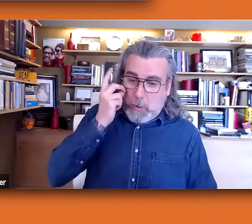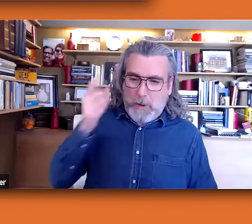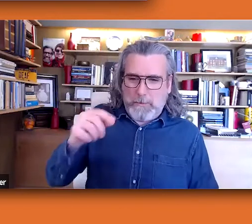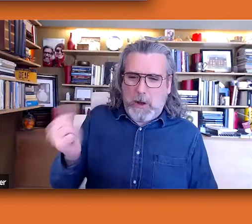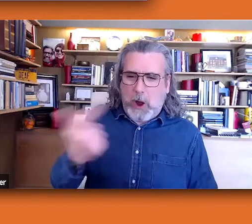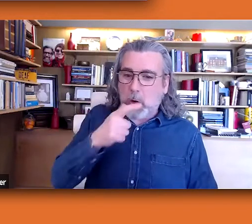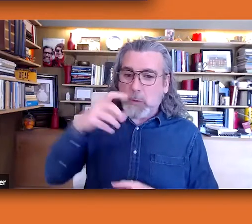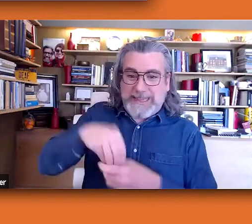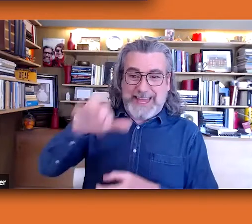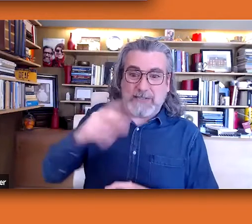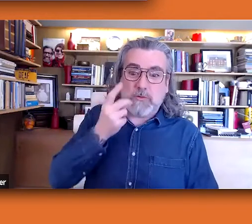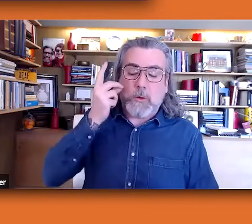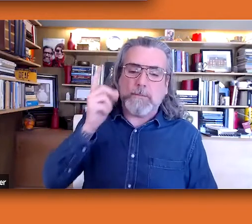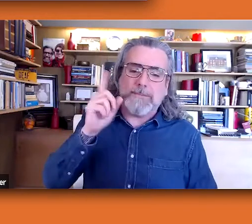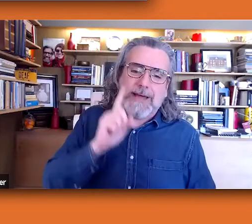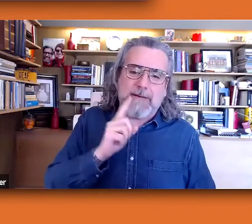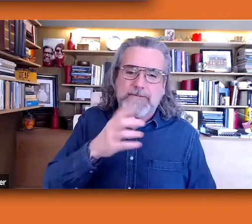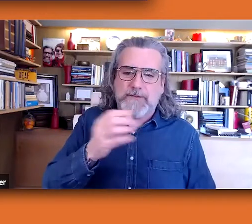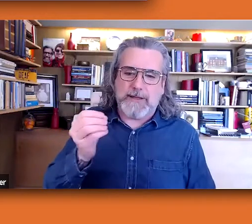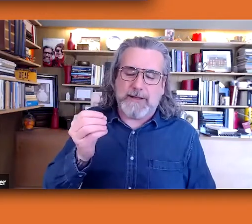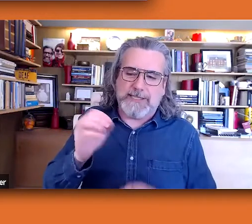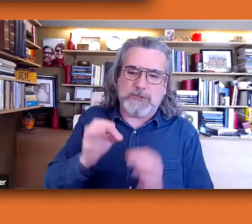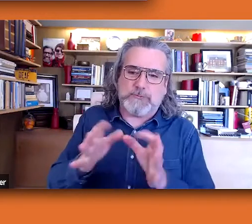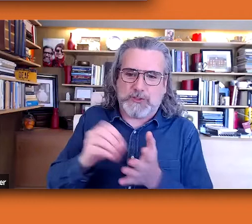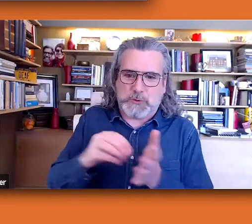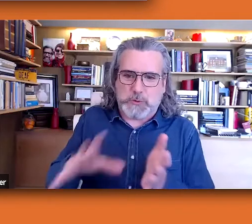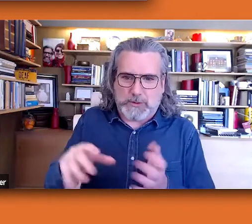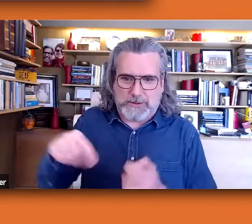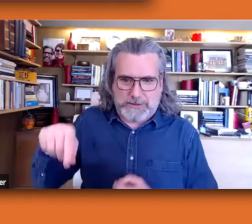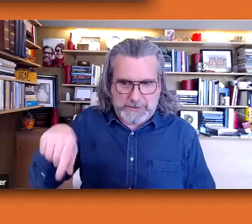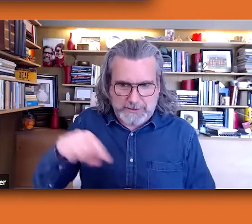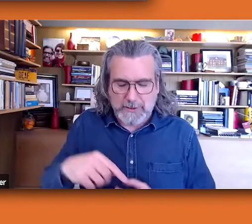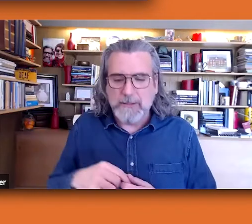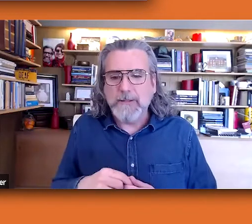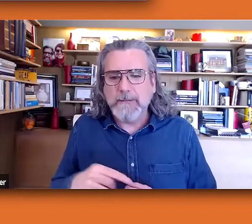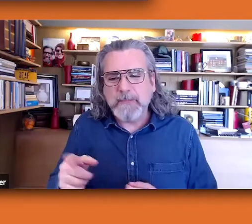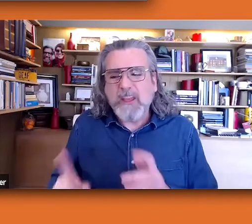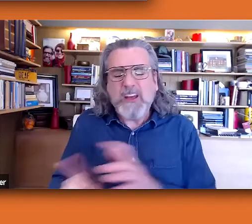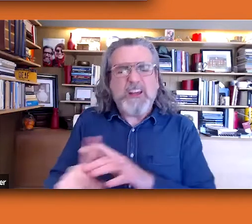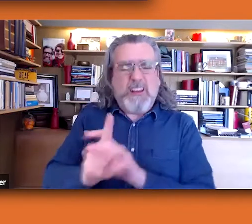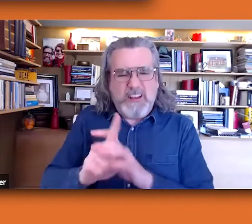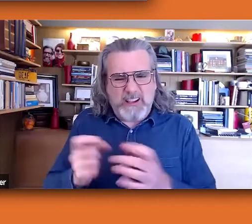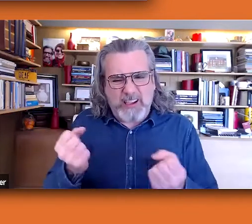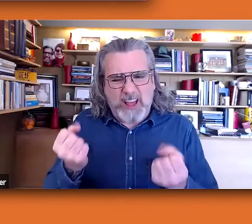and everyone in the dorm were either deaf or interpreting students,